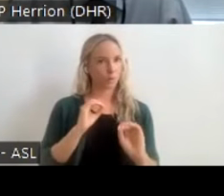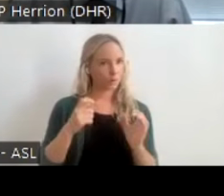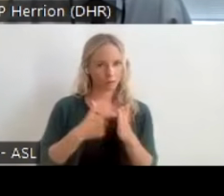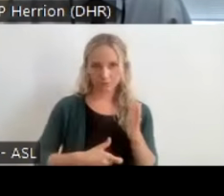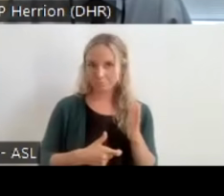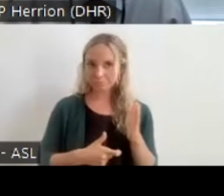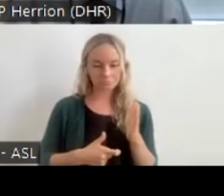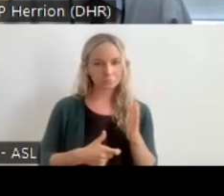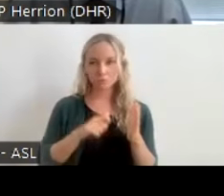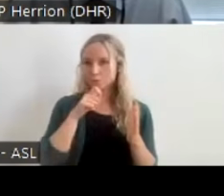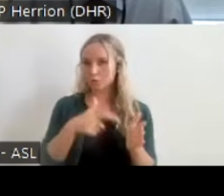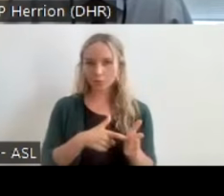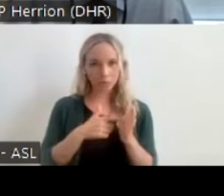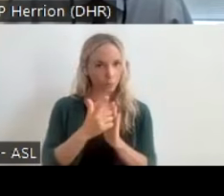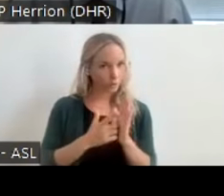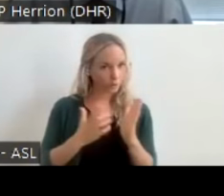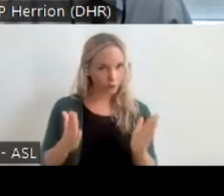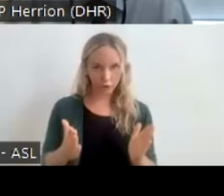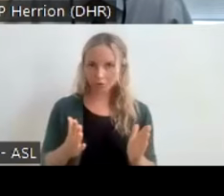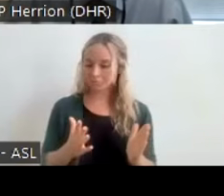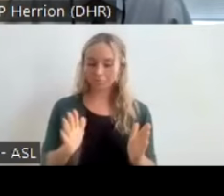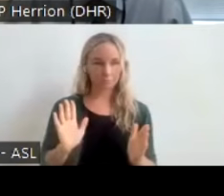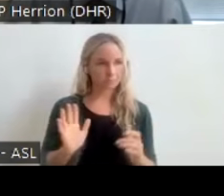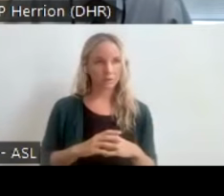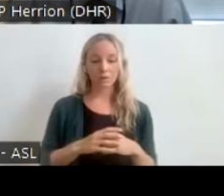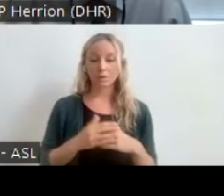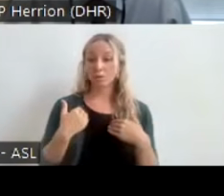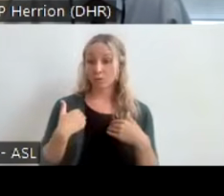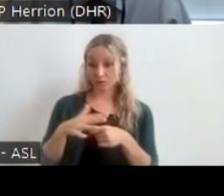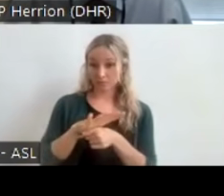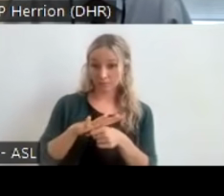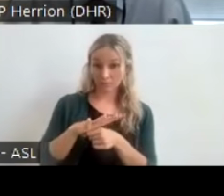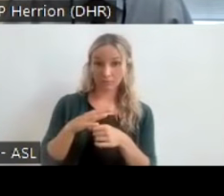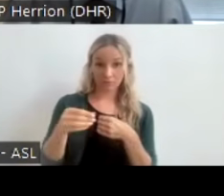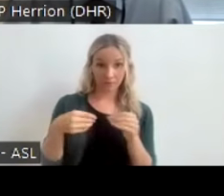Their contact information is on the website there on the